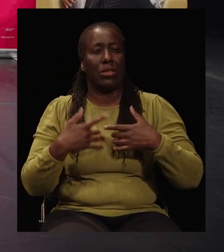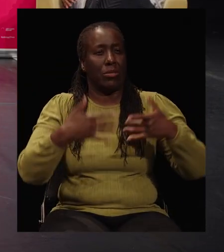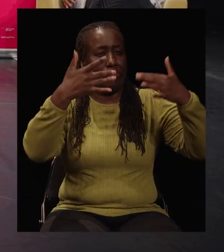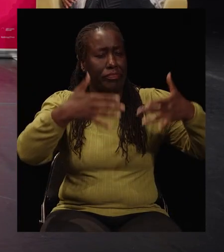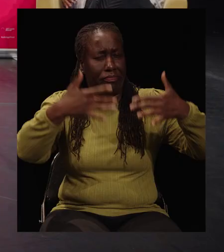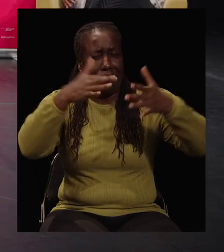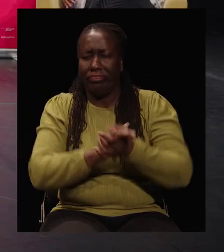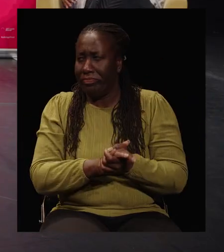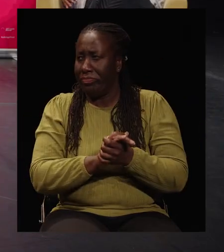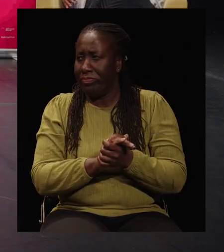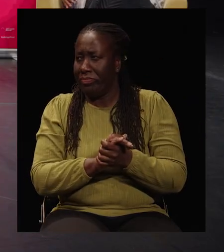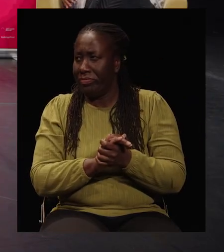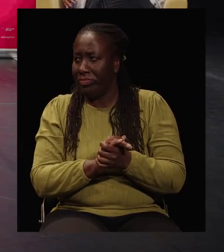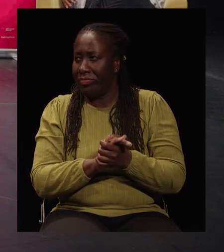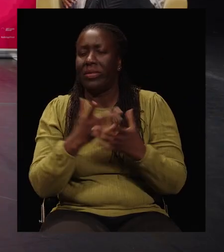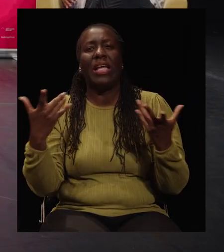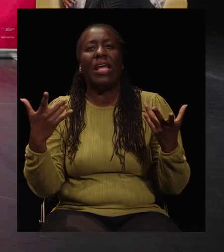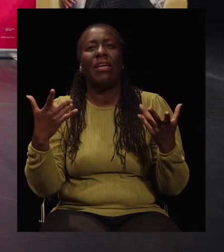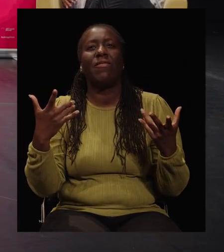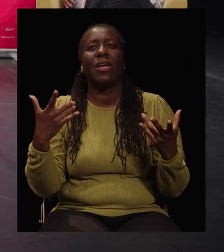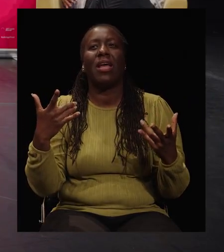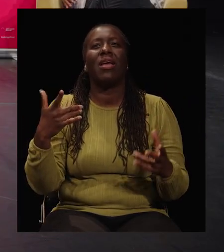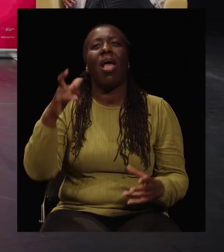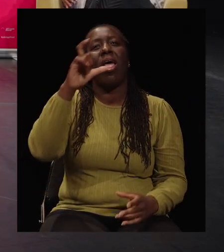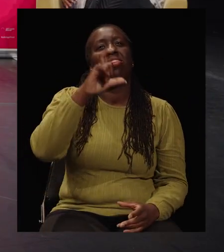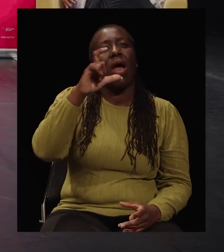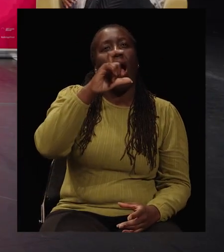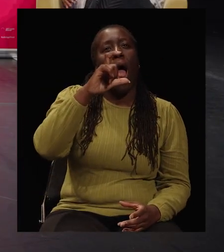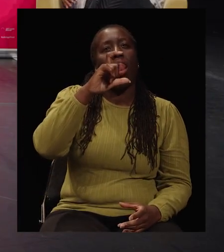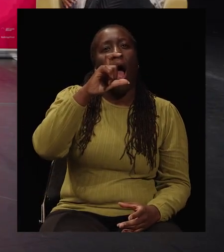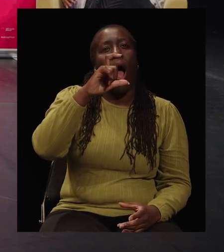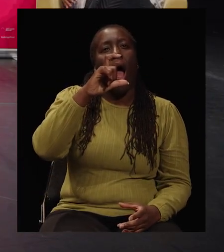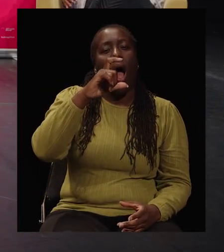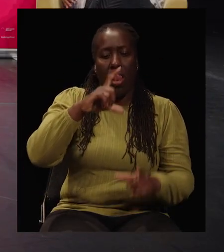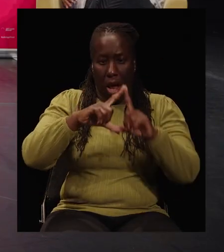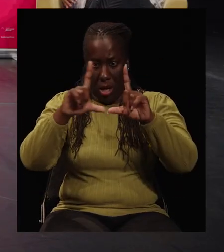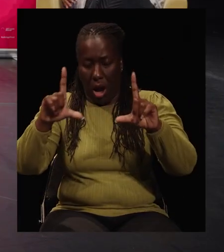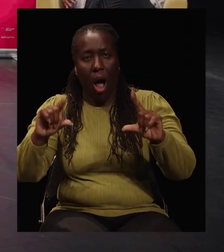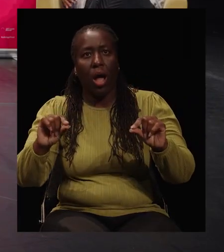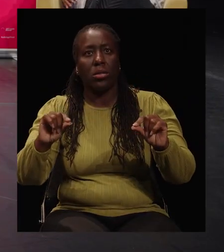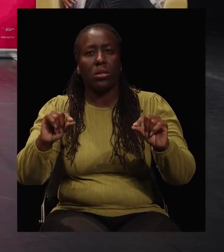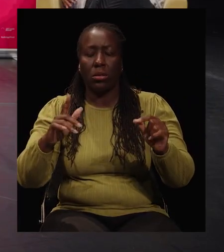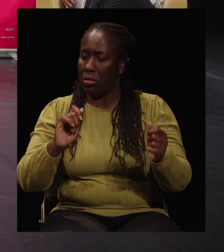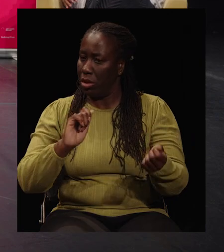even like the colours of cars have reduced. Architecture has simplified. And even the lyrics of songs